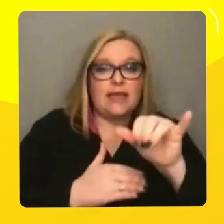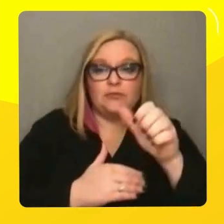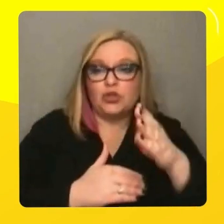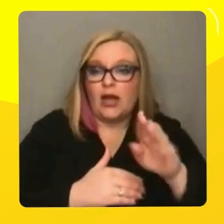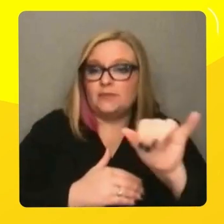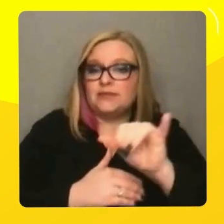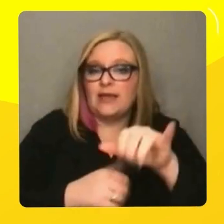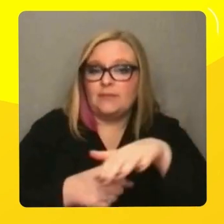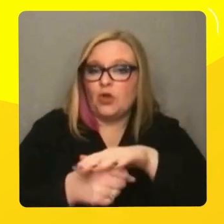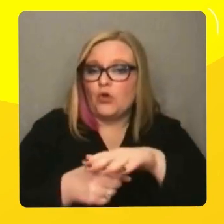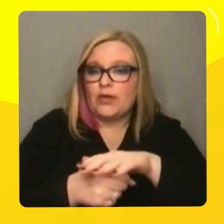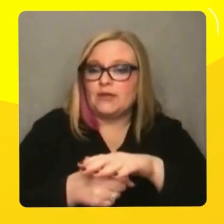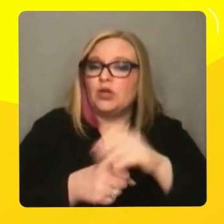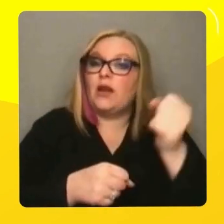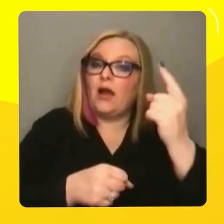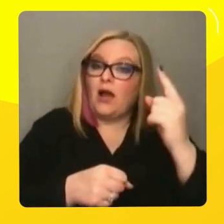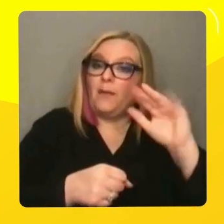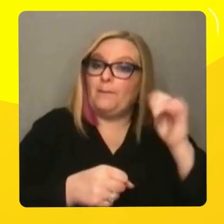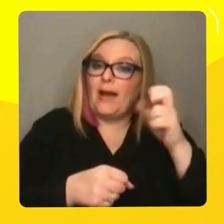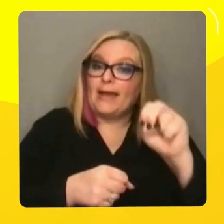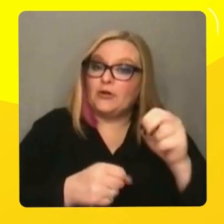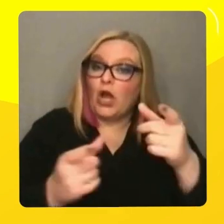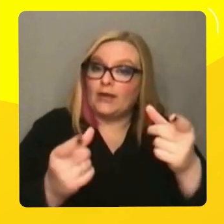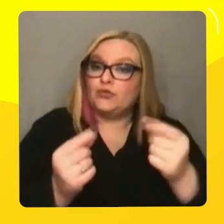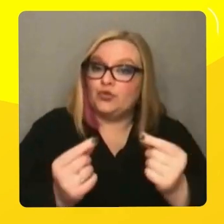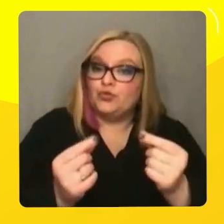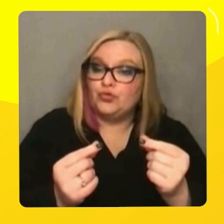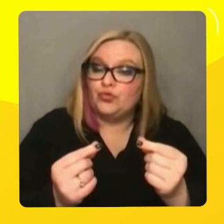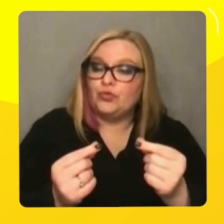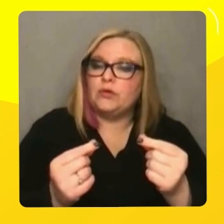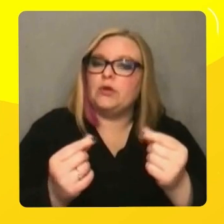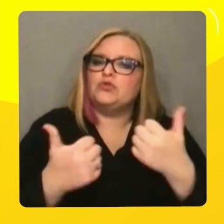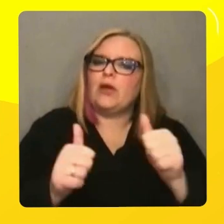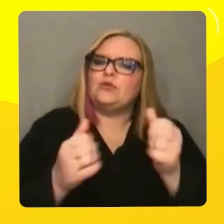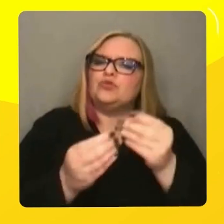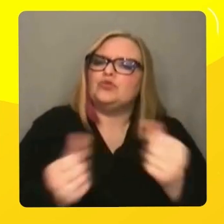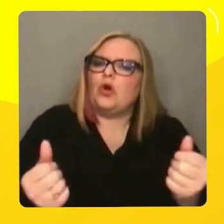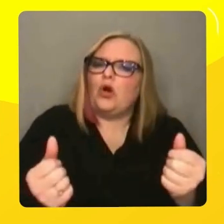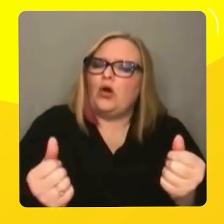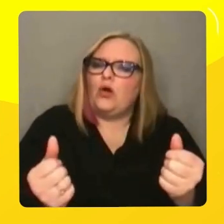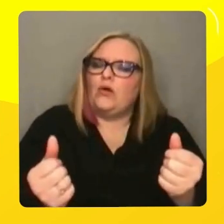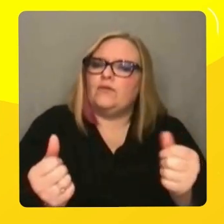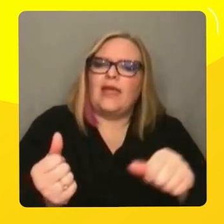What Micron actively strives to do is to remedy any of those pay gaps